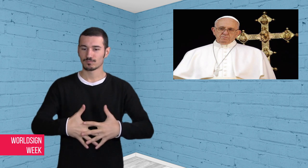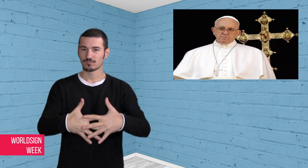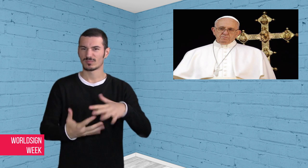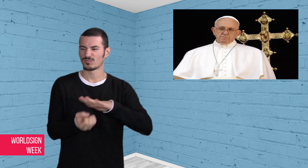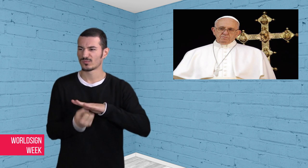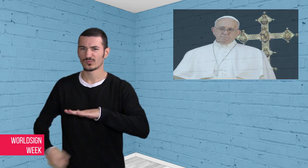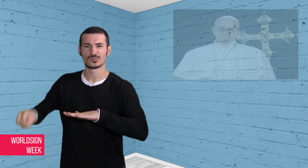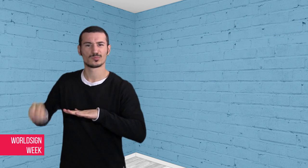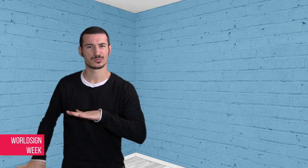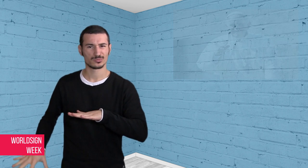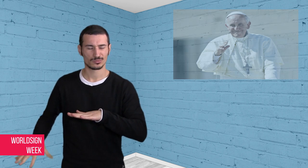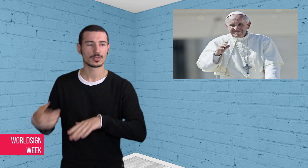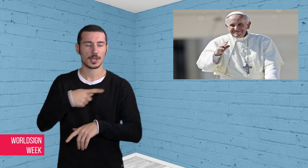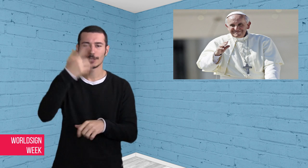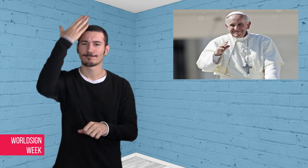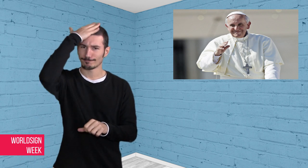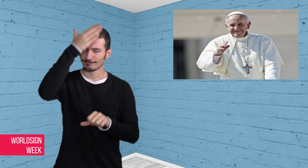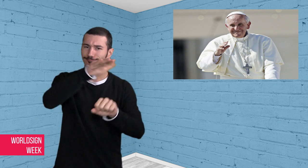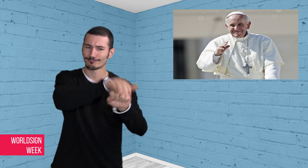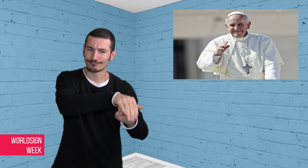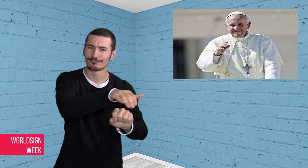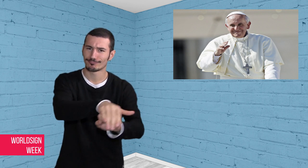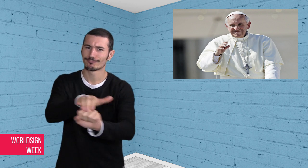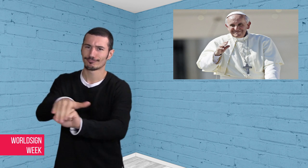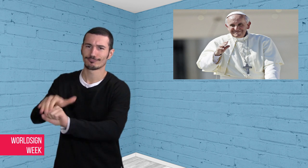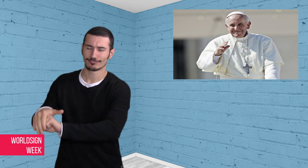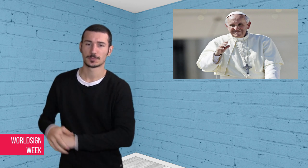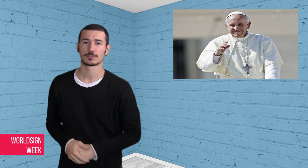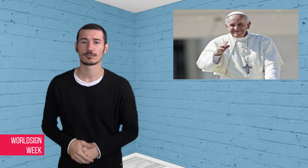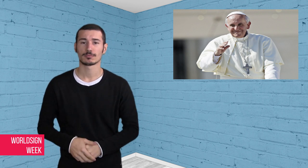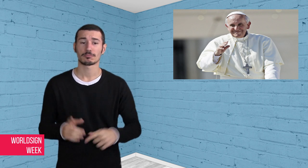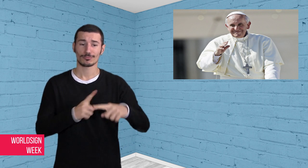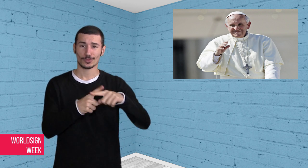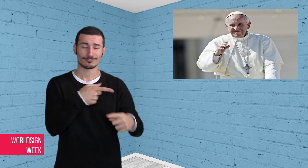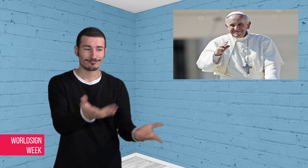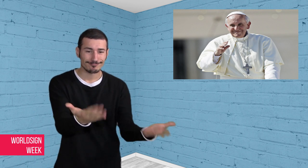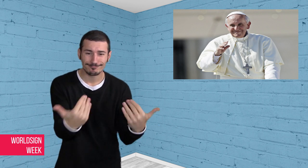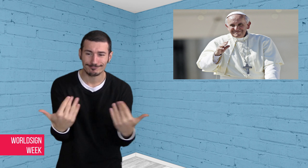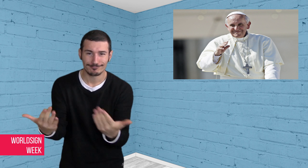to forgive the sin of abortion for